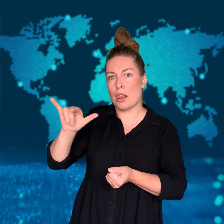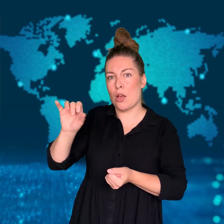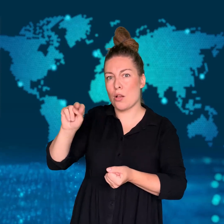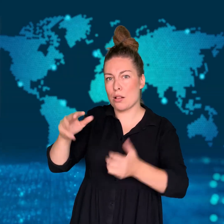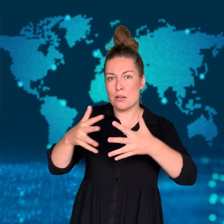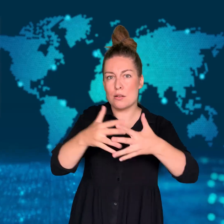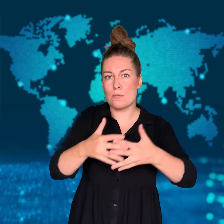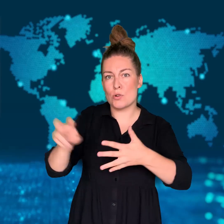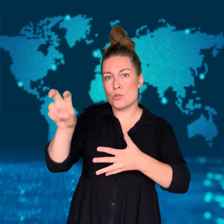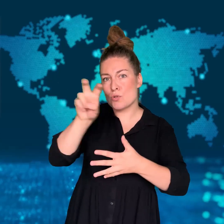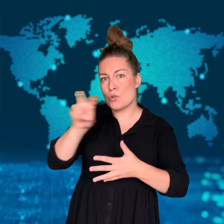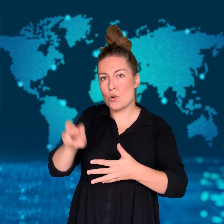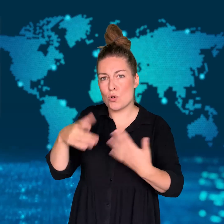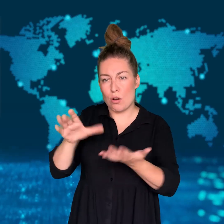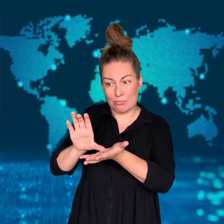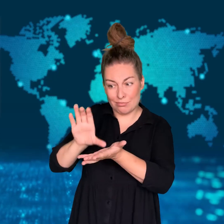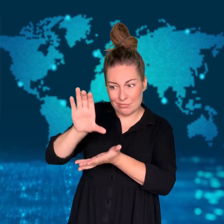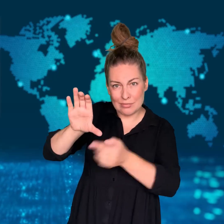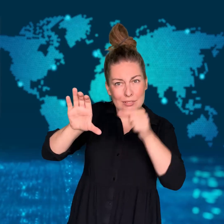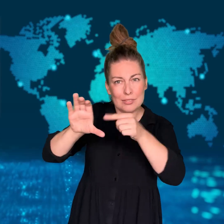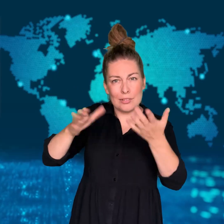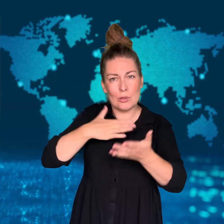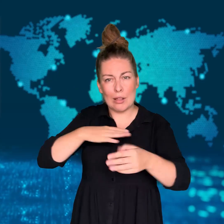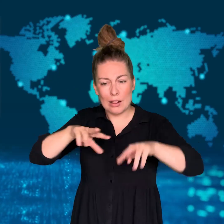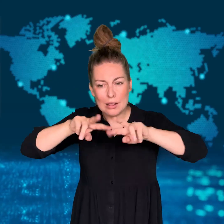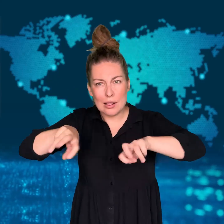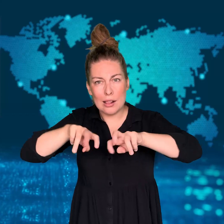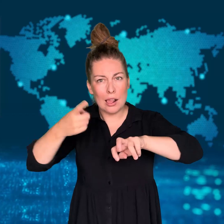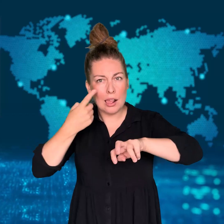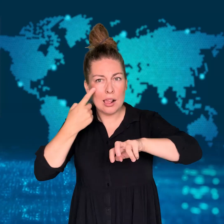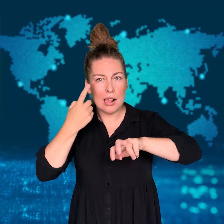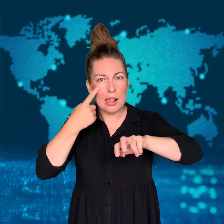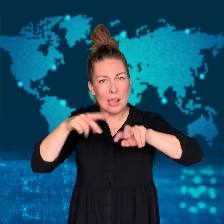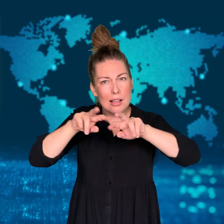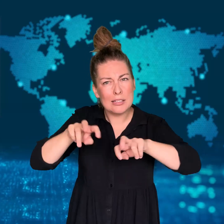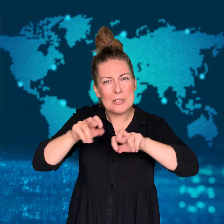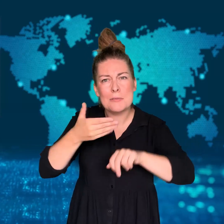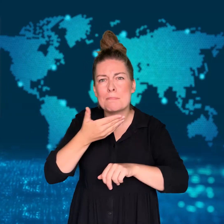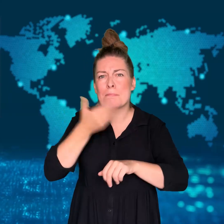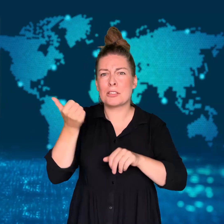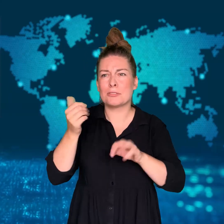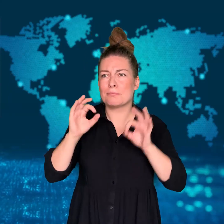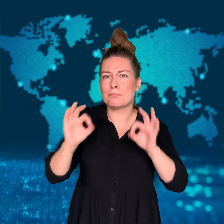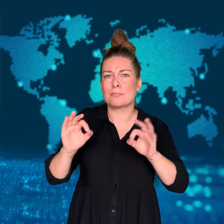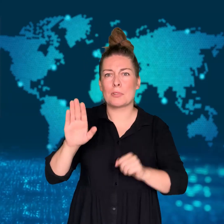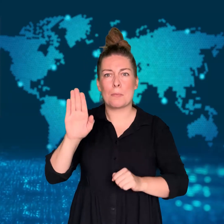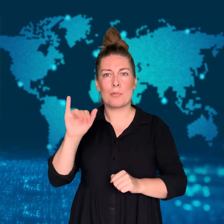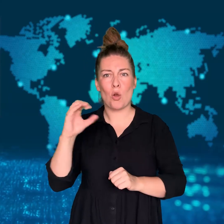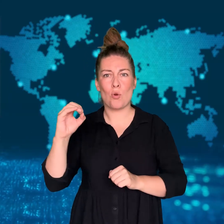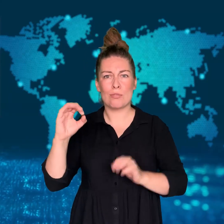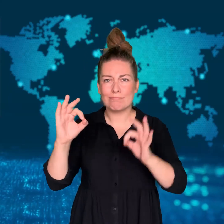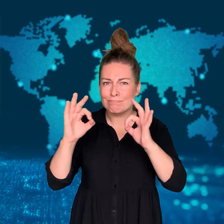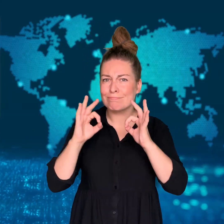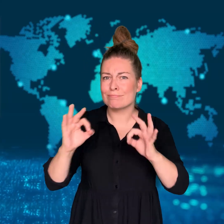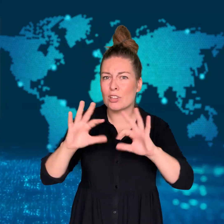in finding other sustainable alternatives in order to